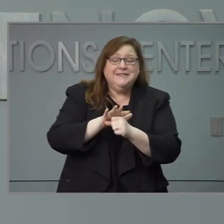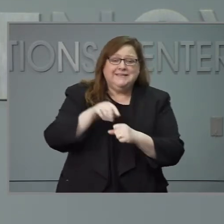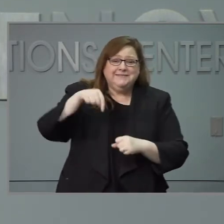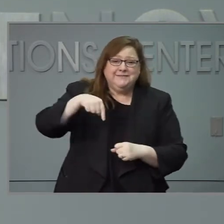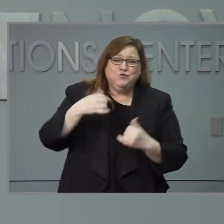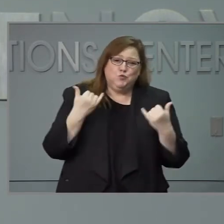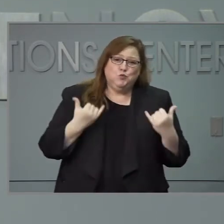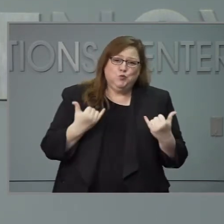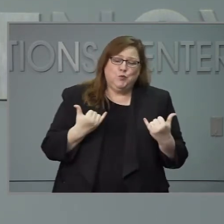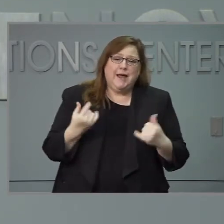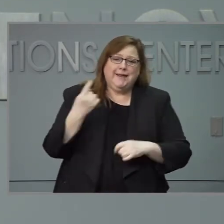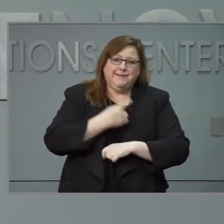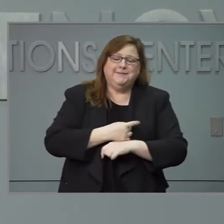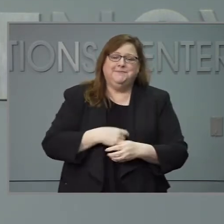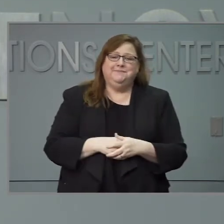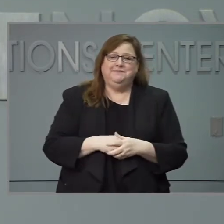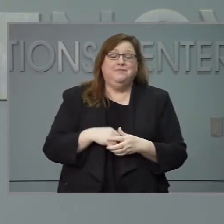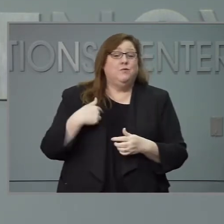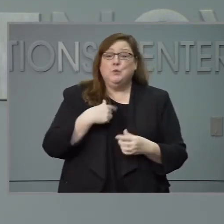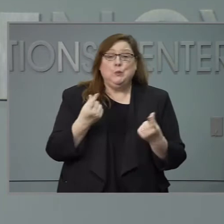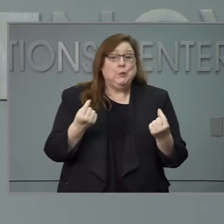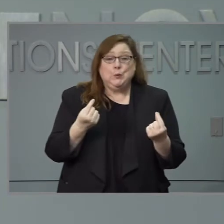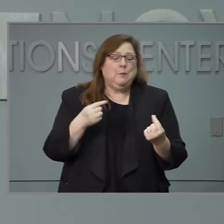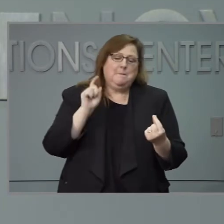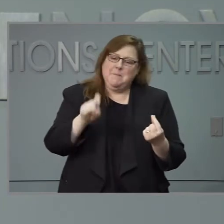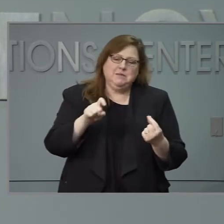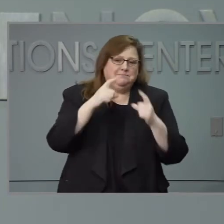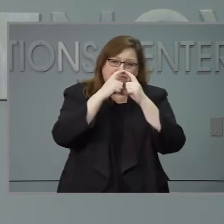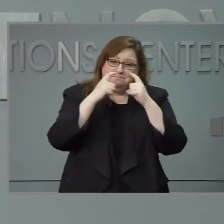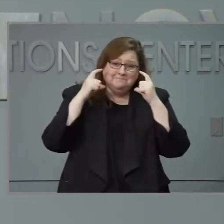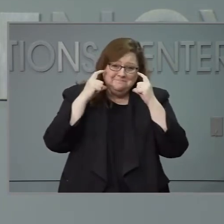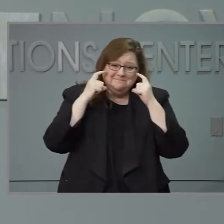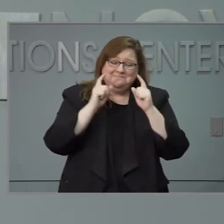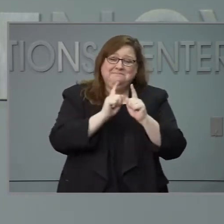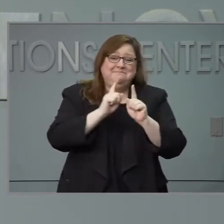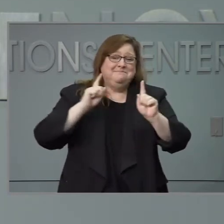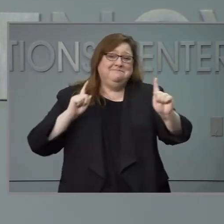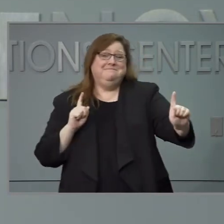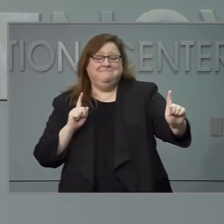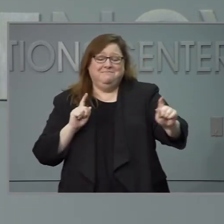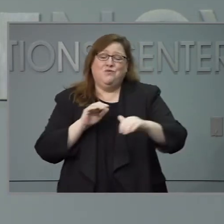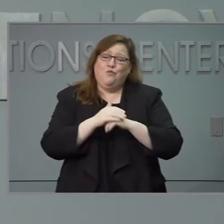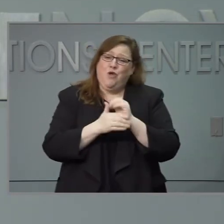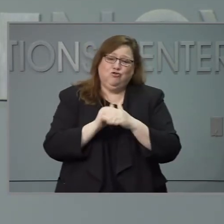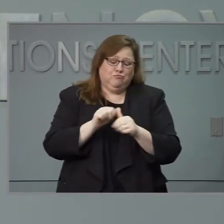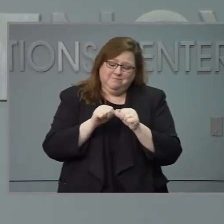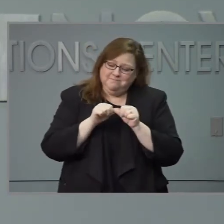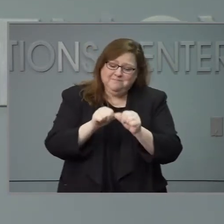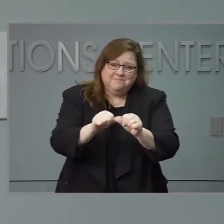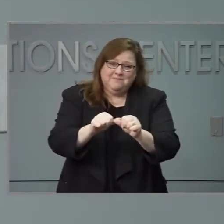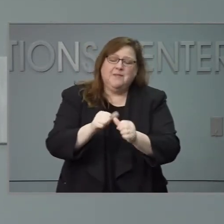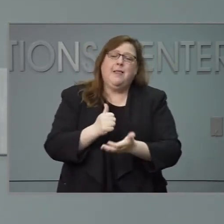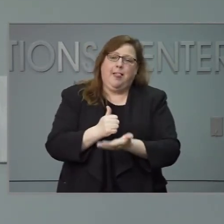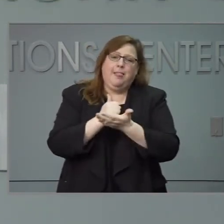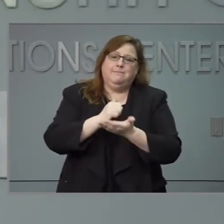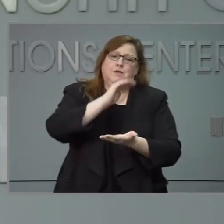Y LAS QUEJAS ERAN QUE ERA MUY LENTO. ¿QUÉ HARÍA PARA CAMBIAR ESTO?